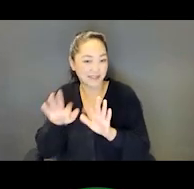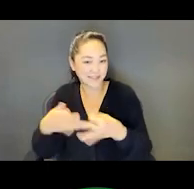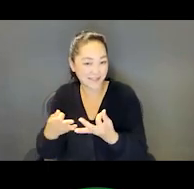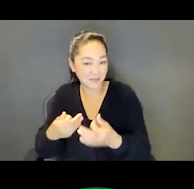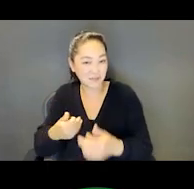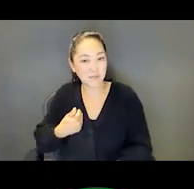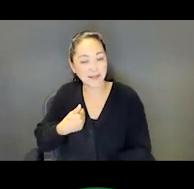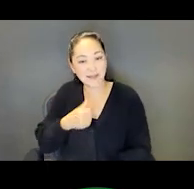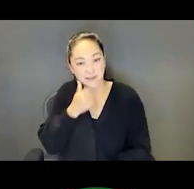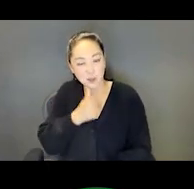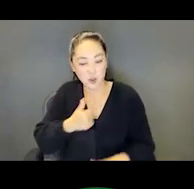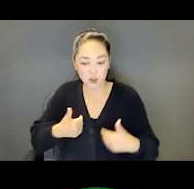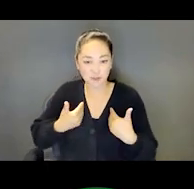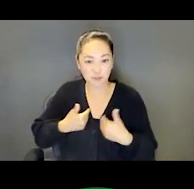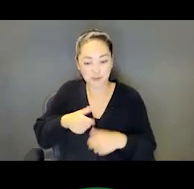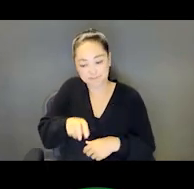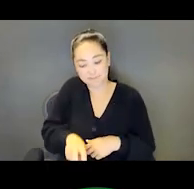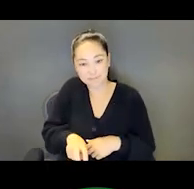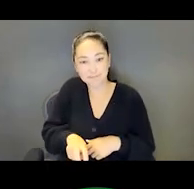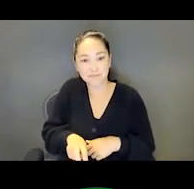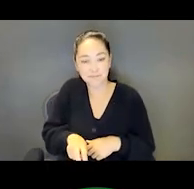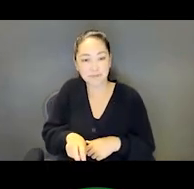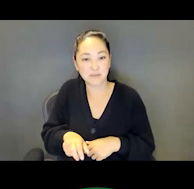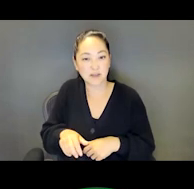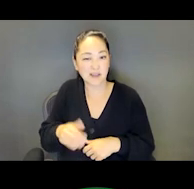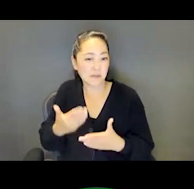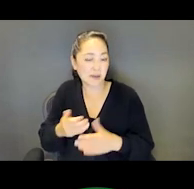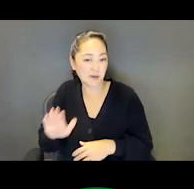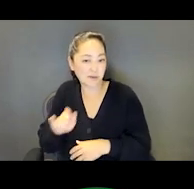And we also see a couple holding hands. One is in a wheelchair and the man is standing